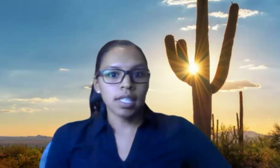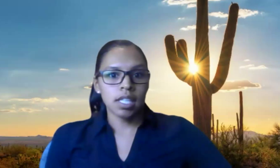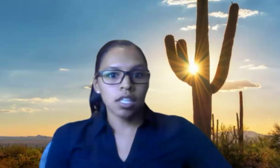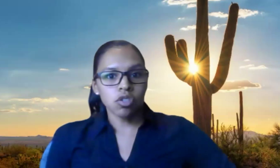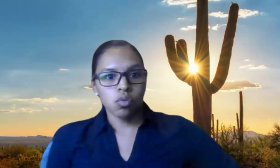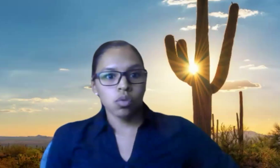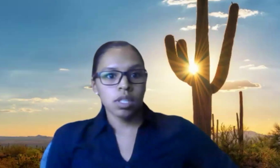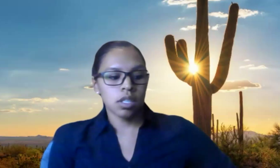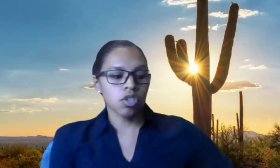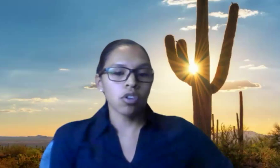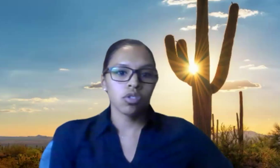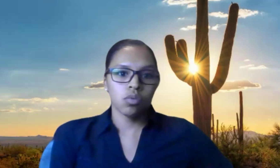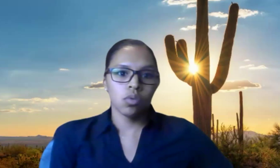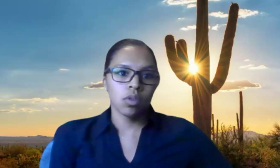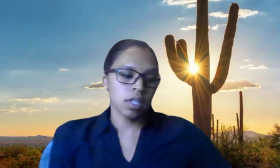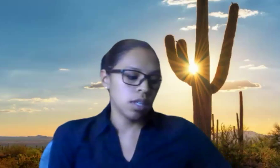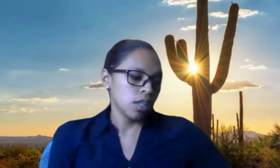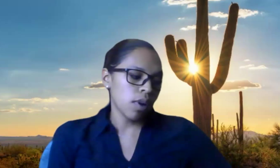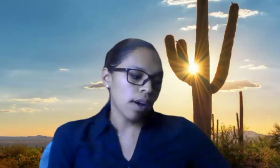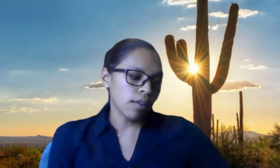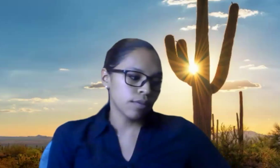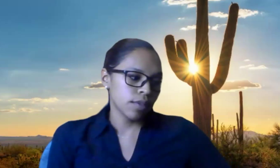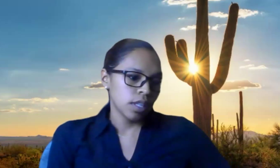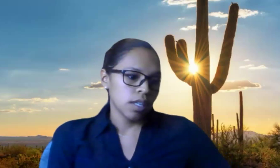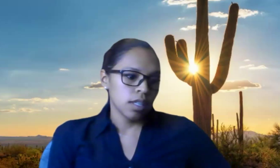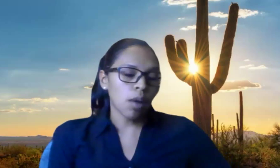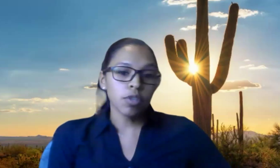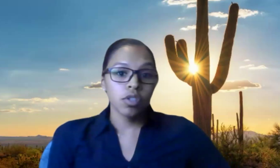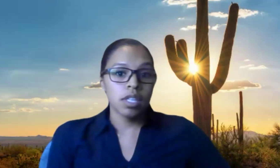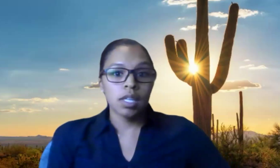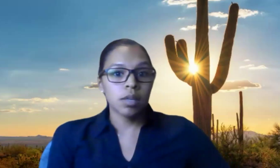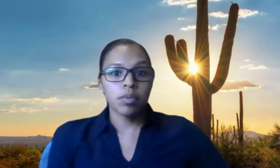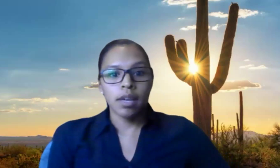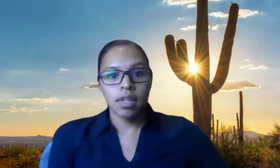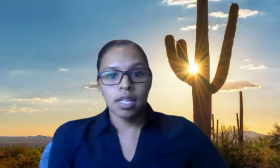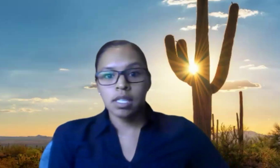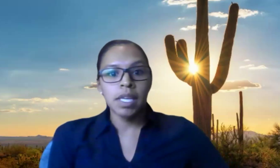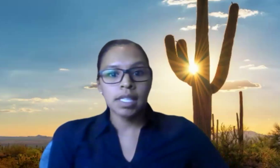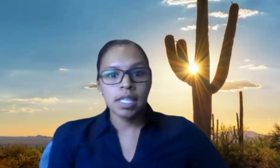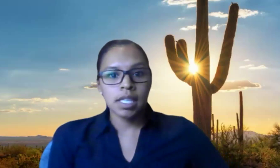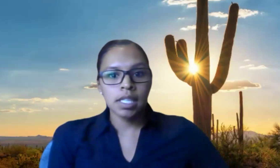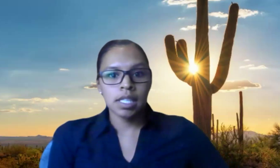SEE THAT YOUR SCHOOL IS A CHARTER SCHOOL AND YOU HAVE THE OPPORTUNITY TO PLAY WITH THESE PIECES.